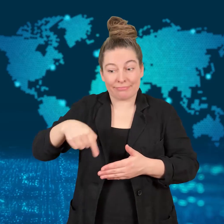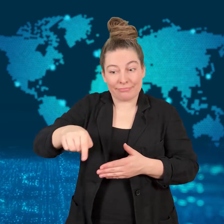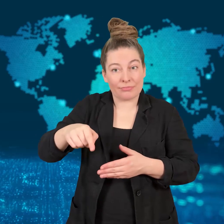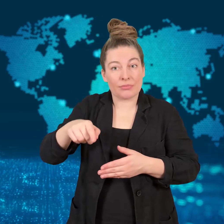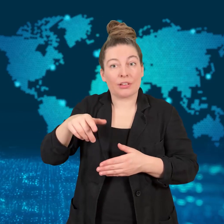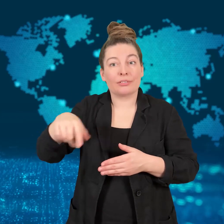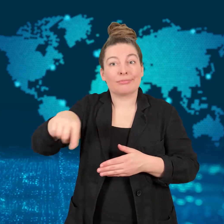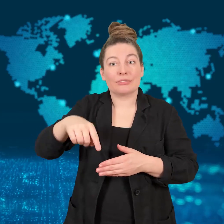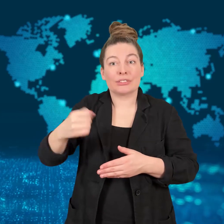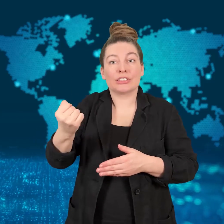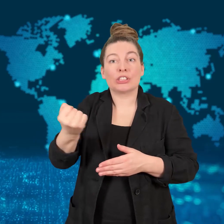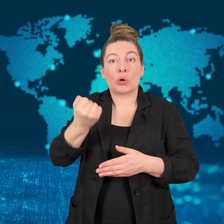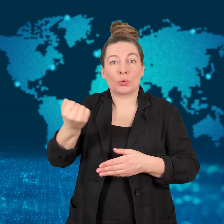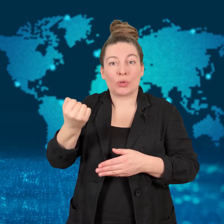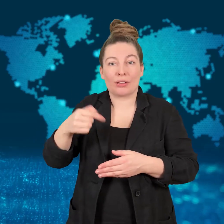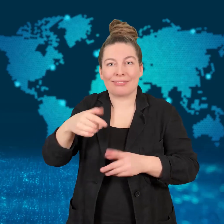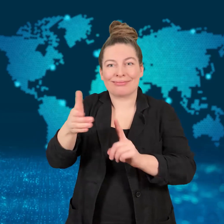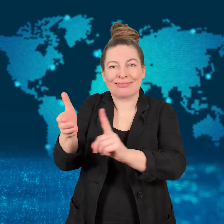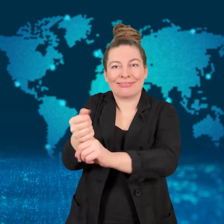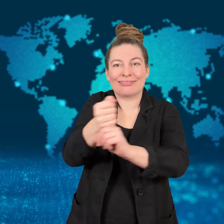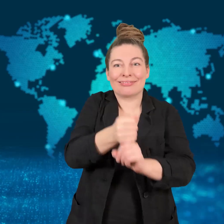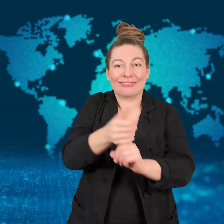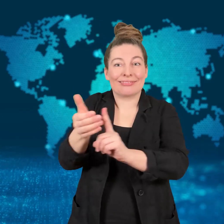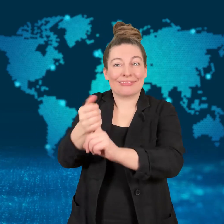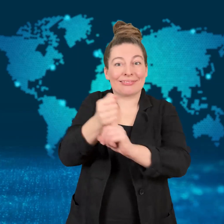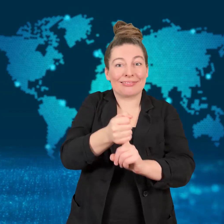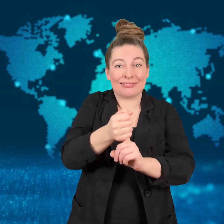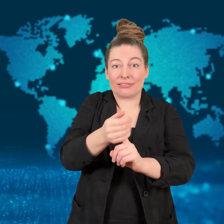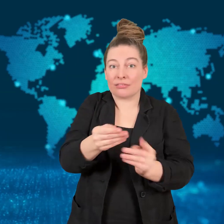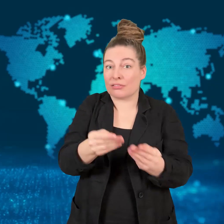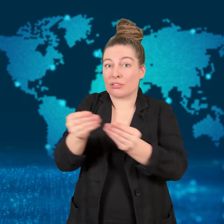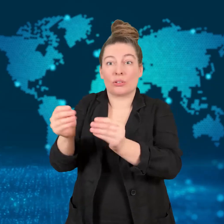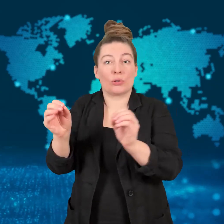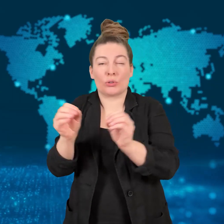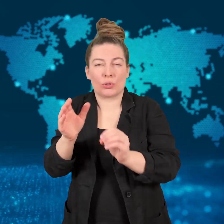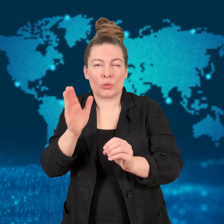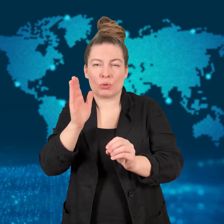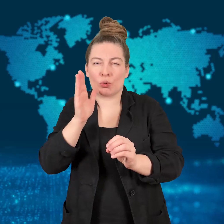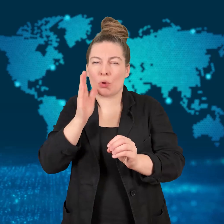are not released this Saturday, as scheduled,